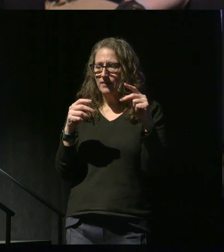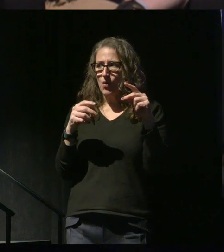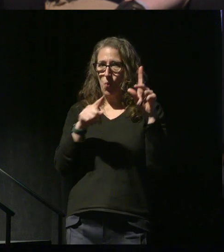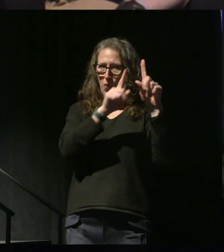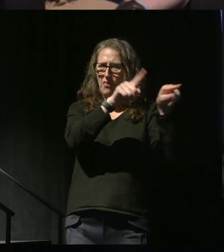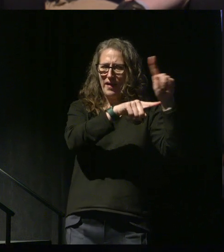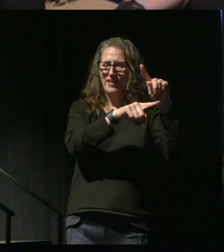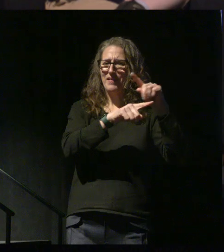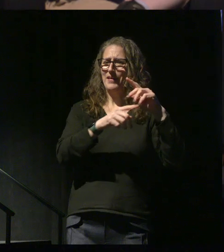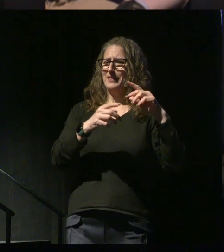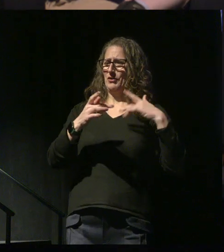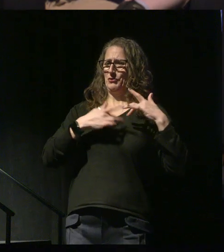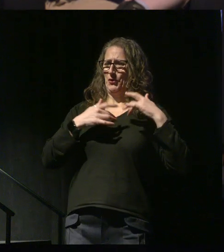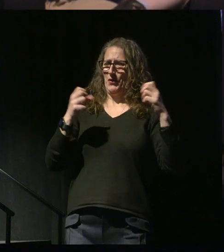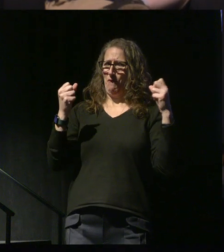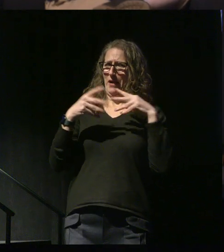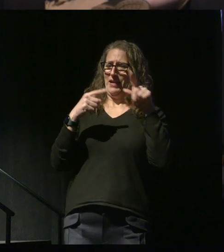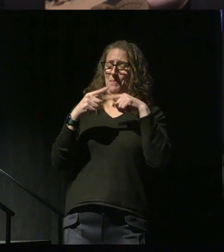I was worried about the letter to JK Rowling.